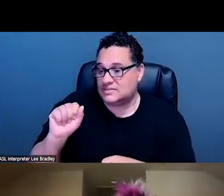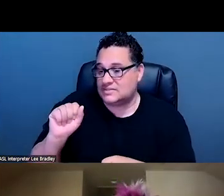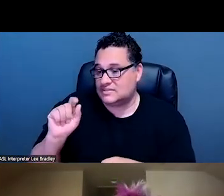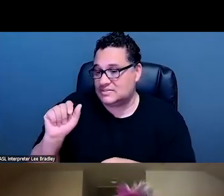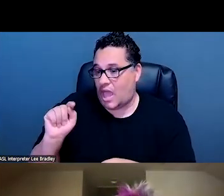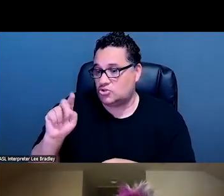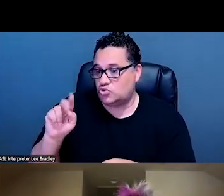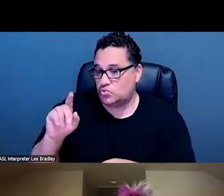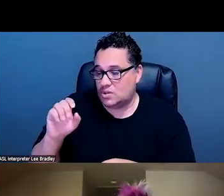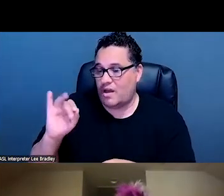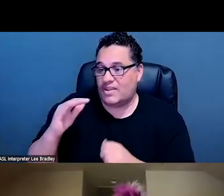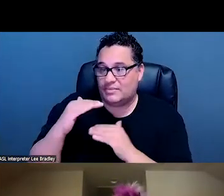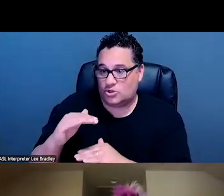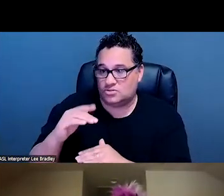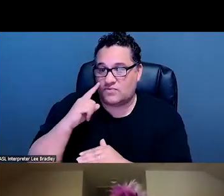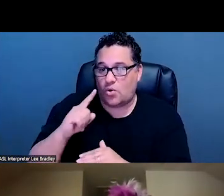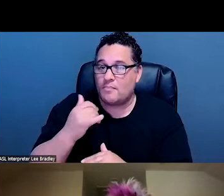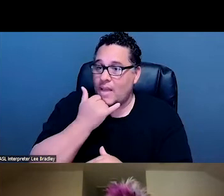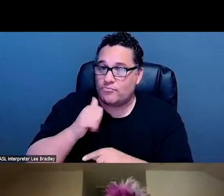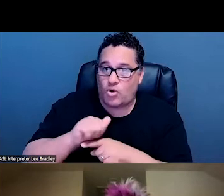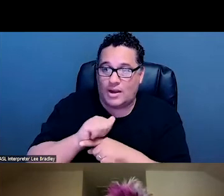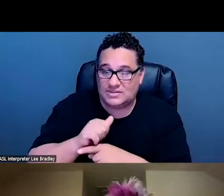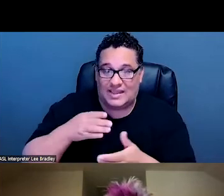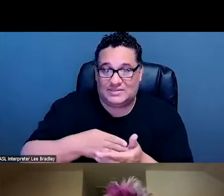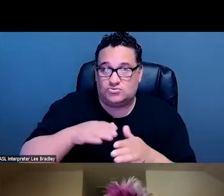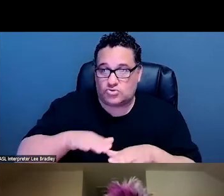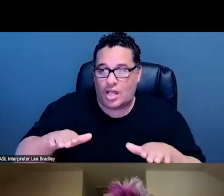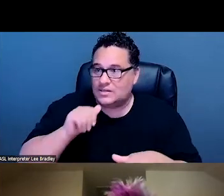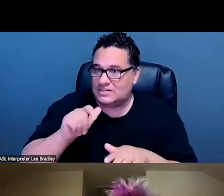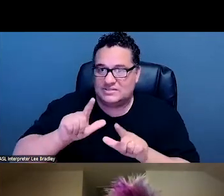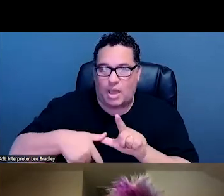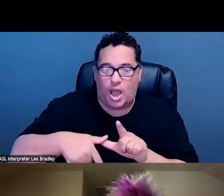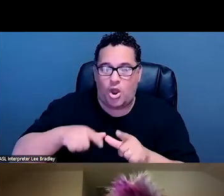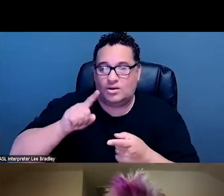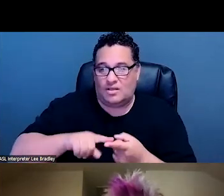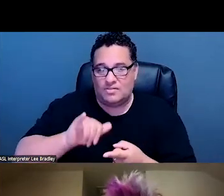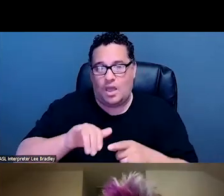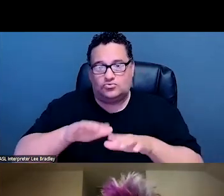AGAINST A CHILD, DOES NOT EXPIRE UNTIL THAT CHILD REACHES 21 YEARS OF AGE.